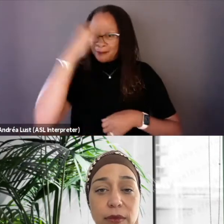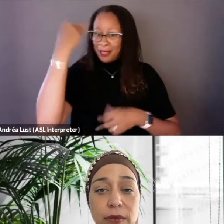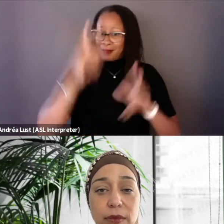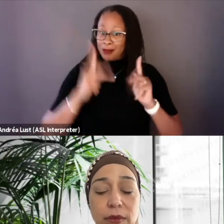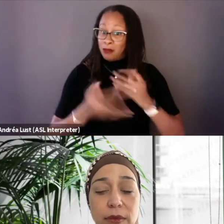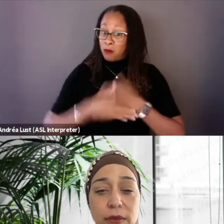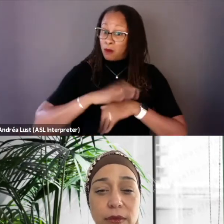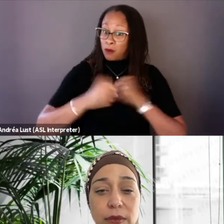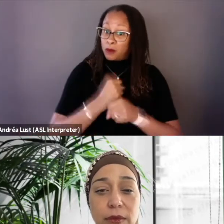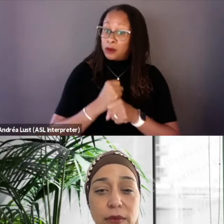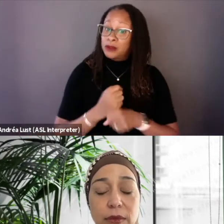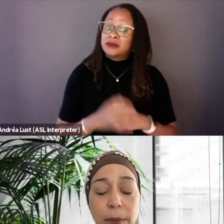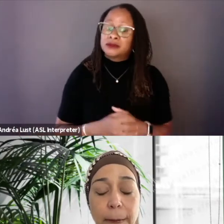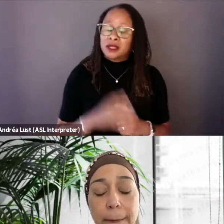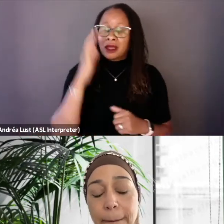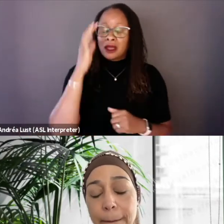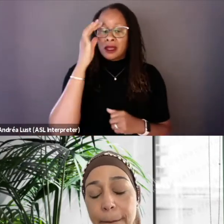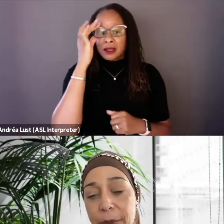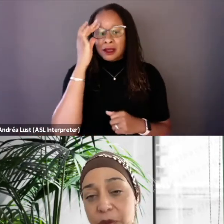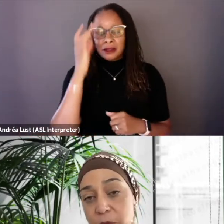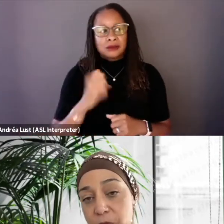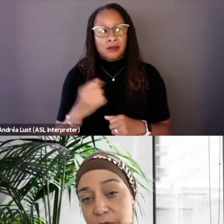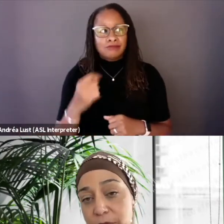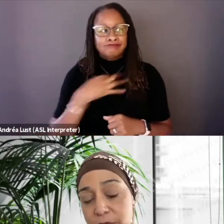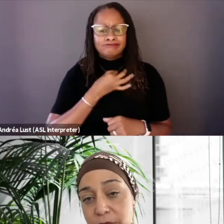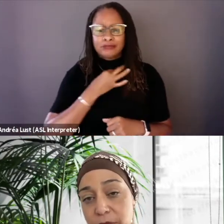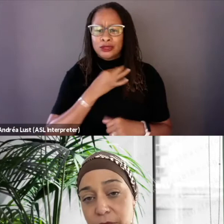And so I wonder, how did you even get to that point